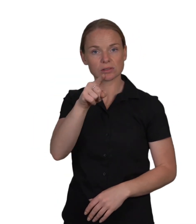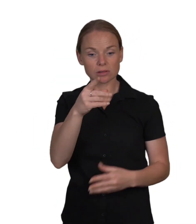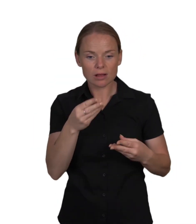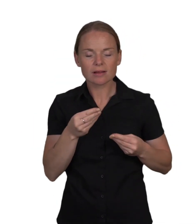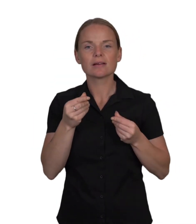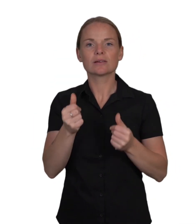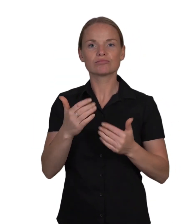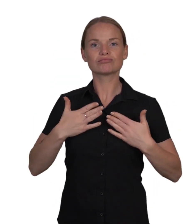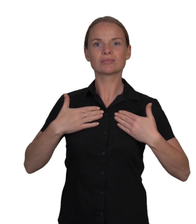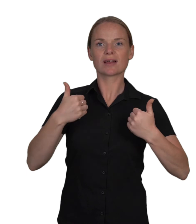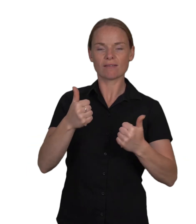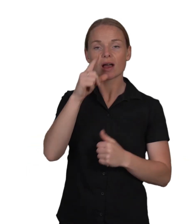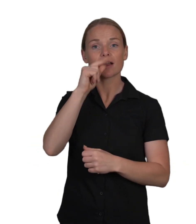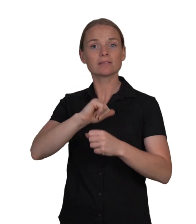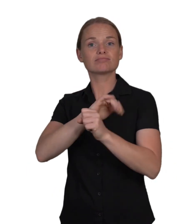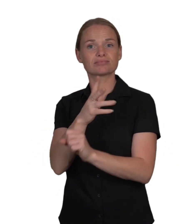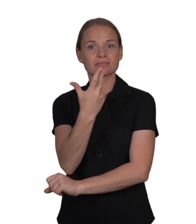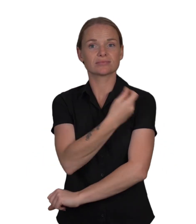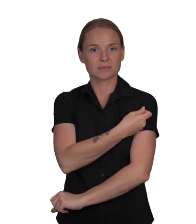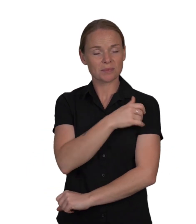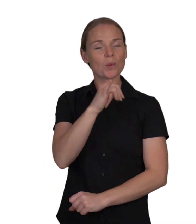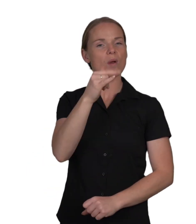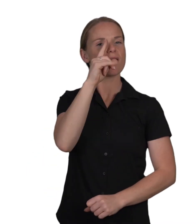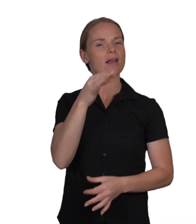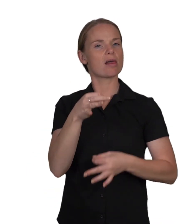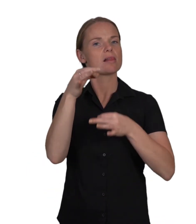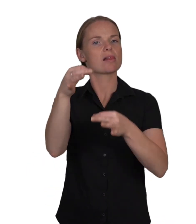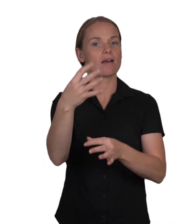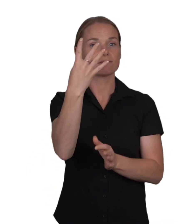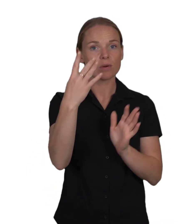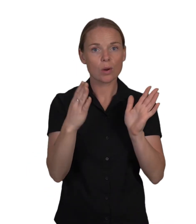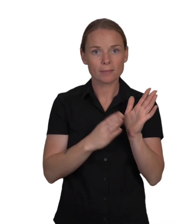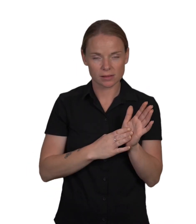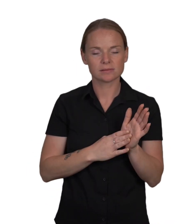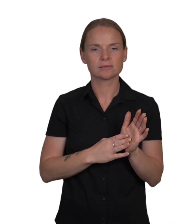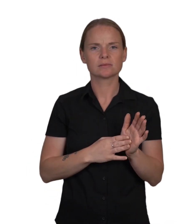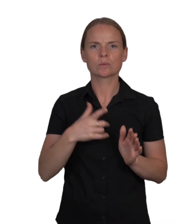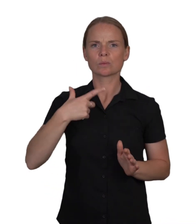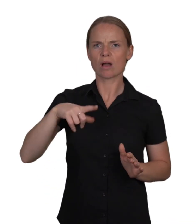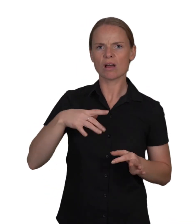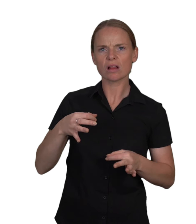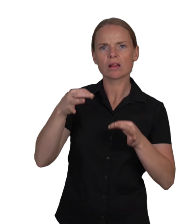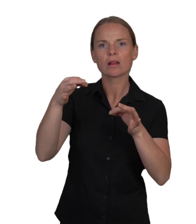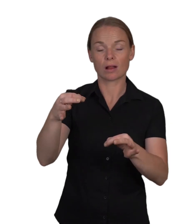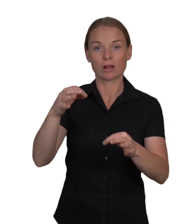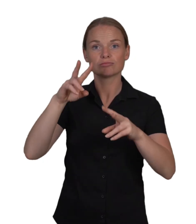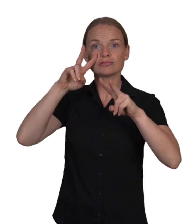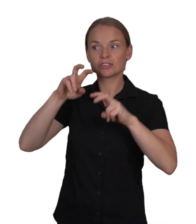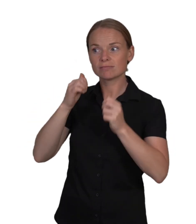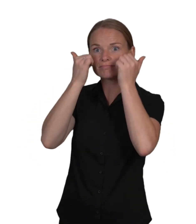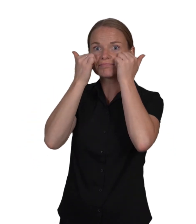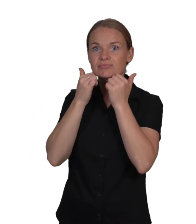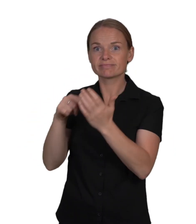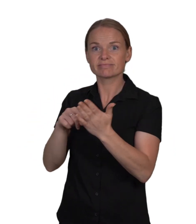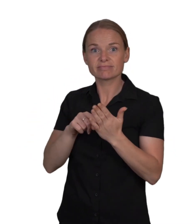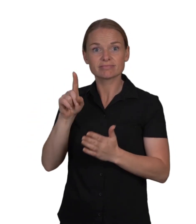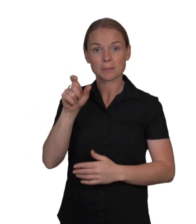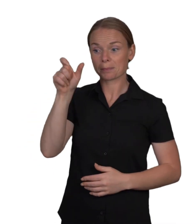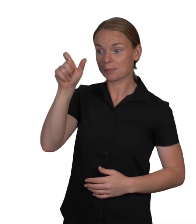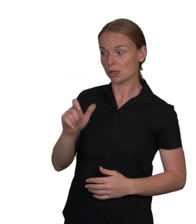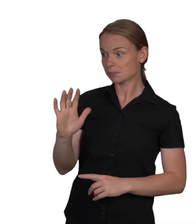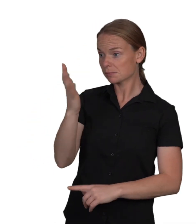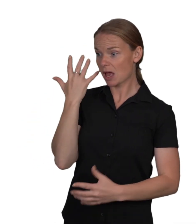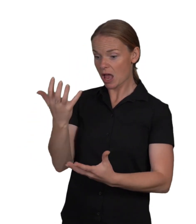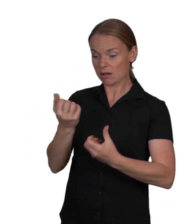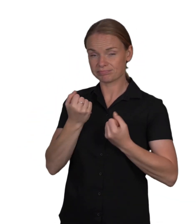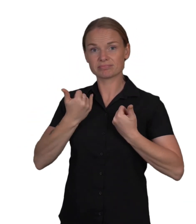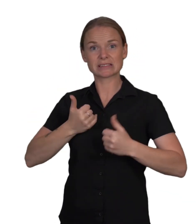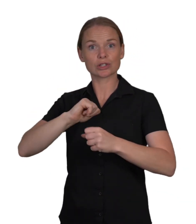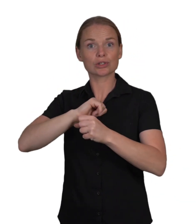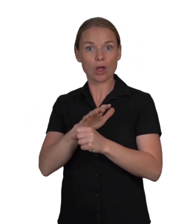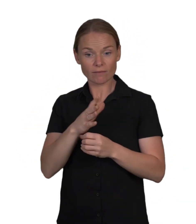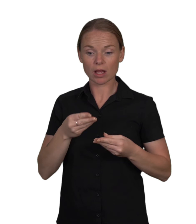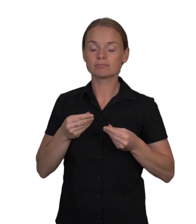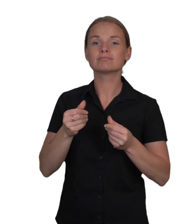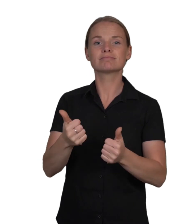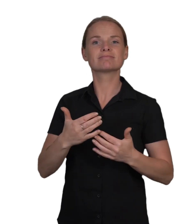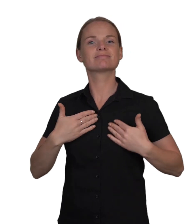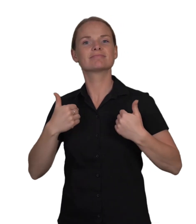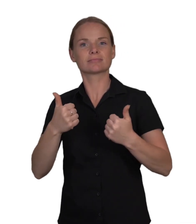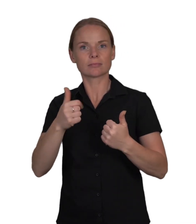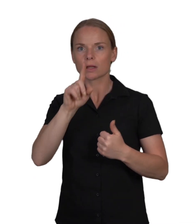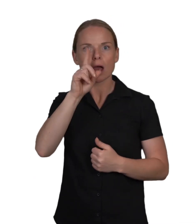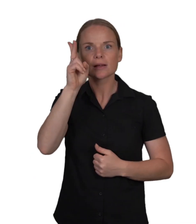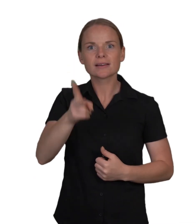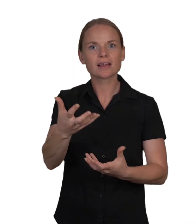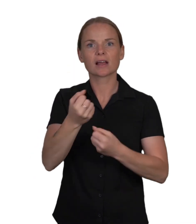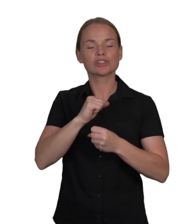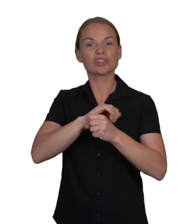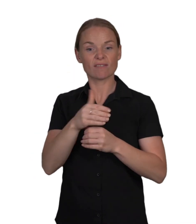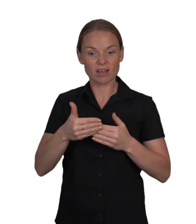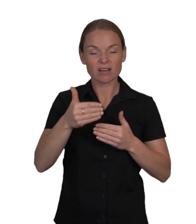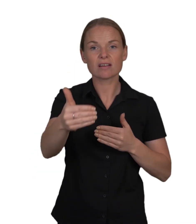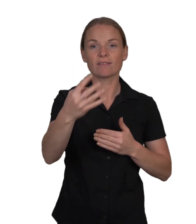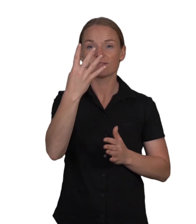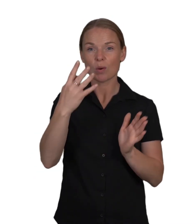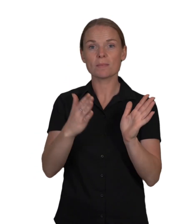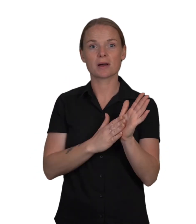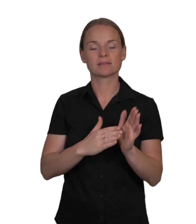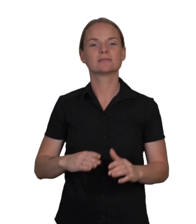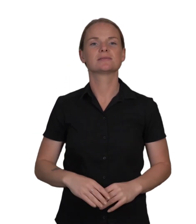You can have Moderna after you recover from COVID-19, or may defer for up to 4 months after recovery.